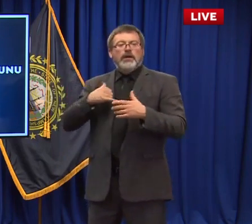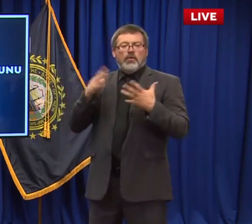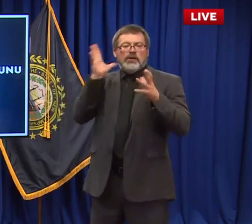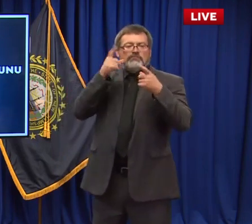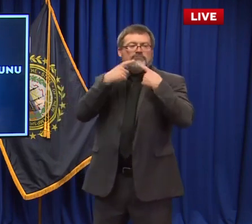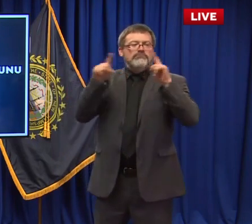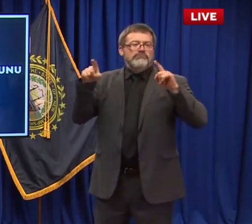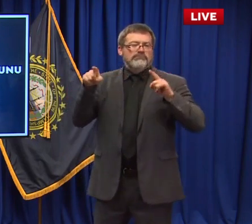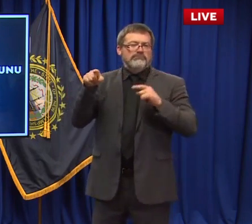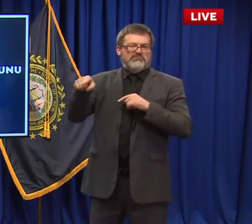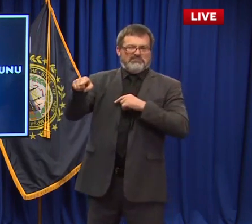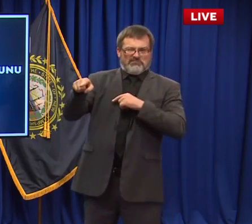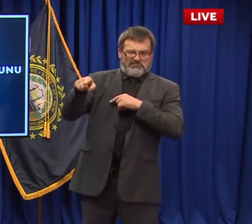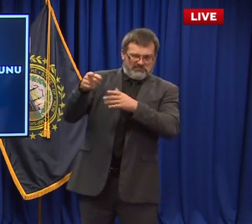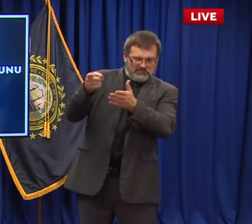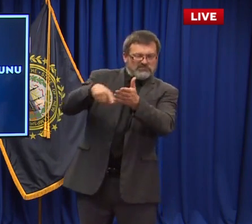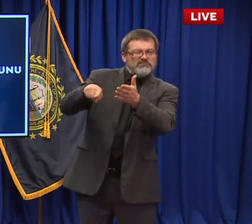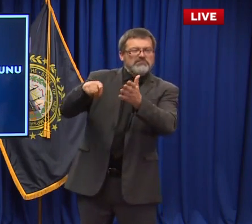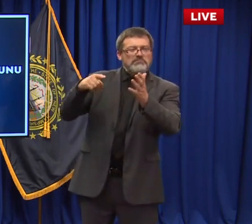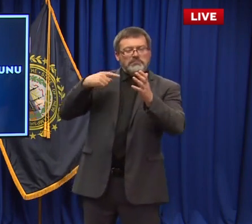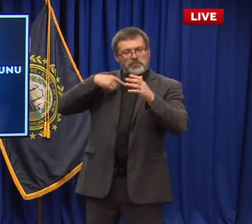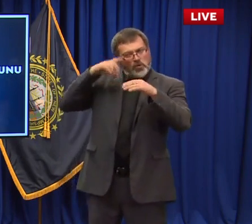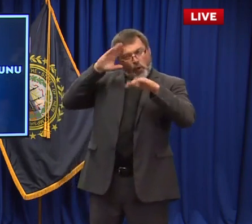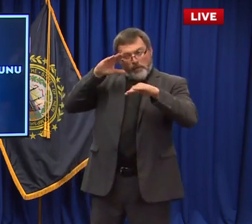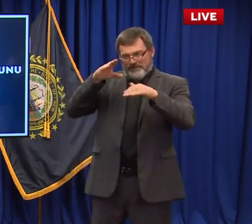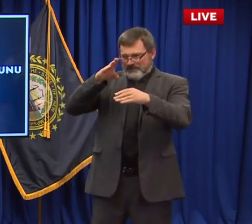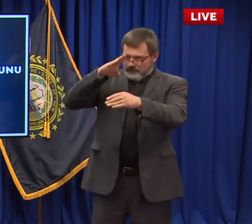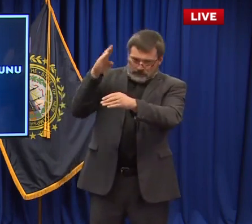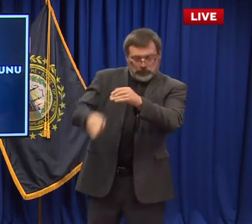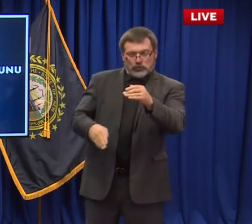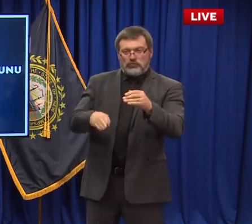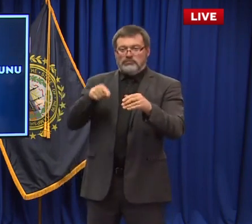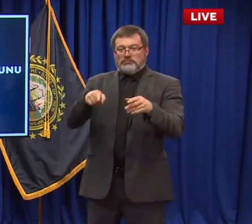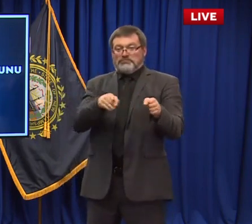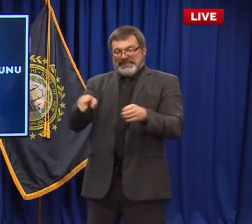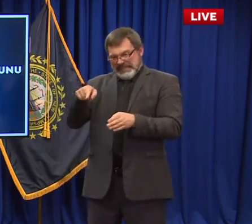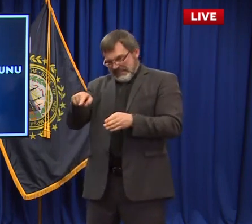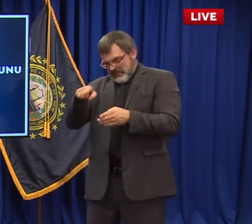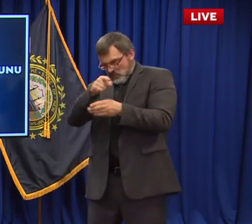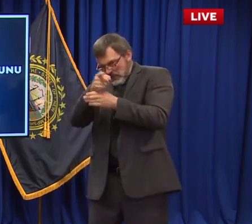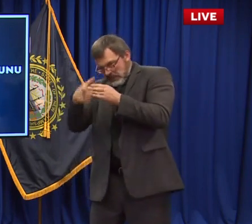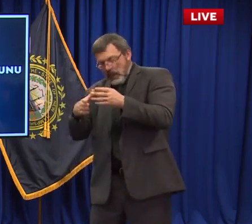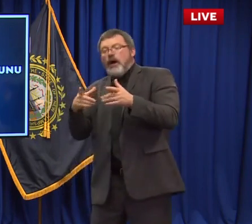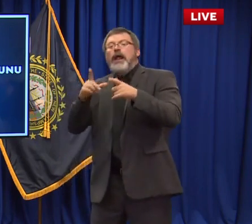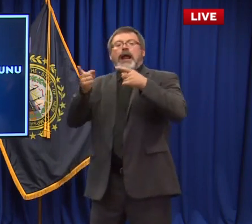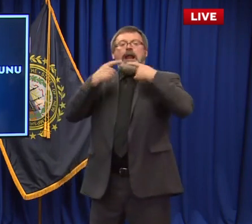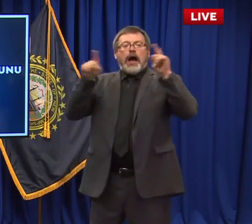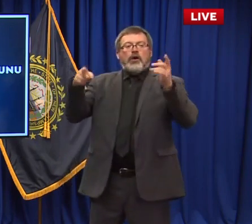THE HOPE WAS TO HAVE SOMETHING OUT THIS WEEK OR EARLY NEXT WEEK. I THINK THAT IS ON TRACK. WE WILL SEE.